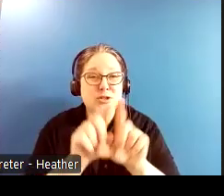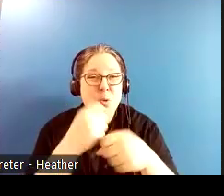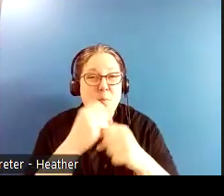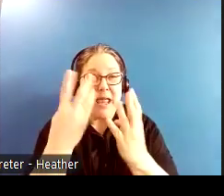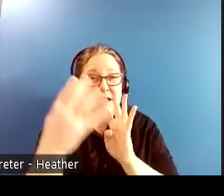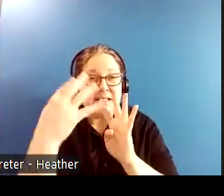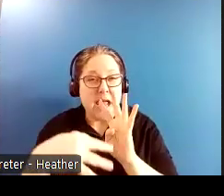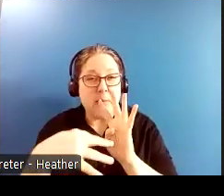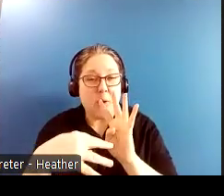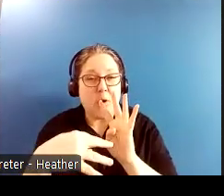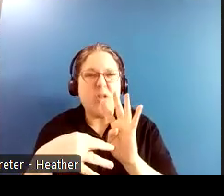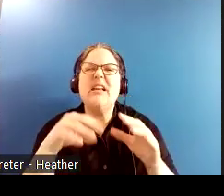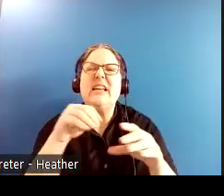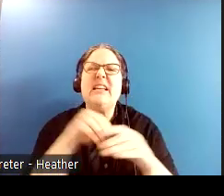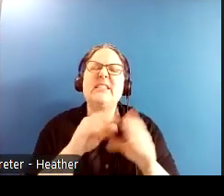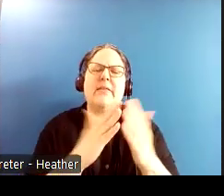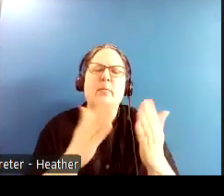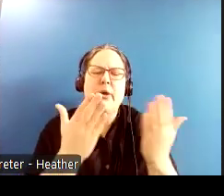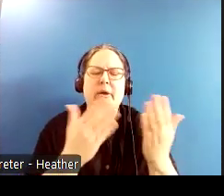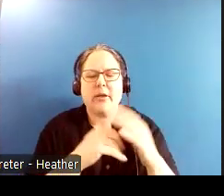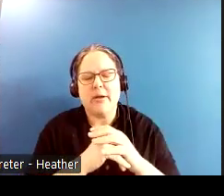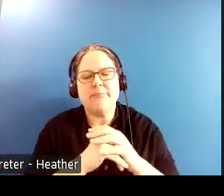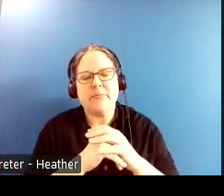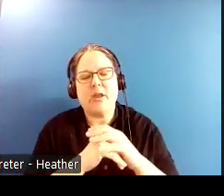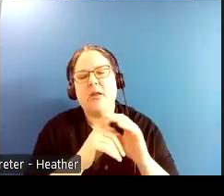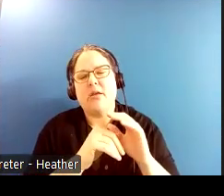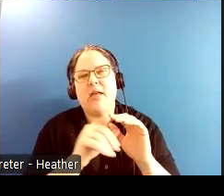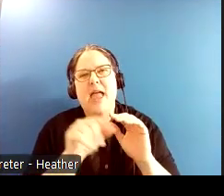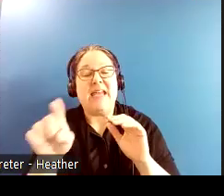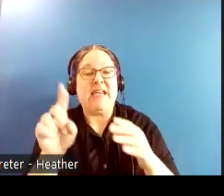uh which is deep in the book and I couldn't find but he produces a table um and then concludes that